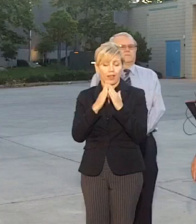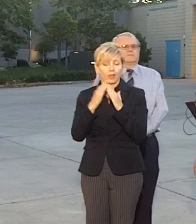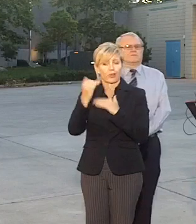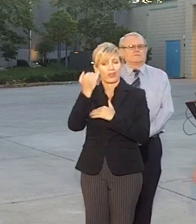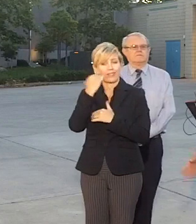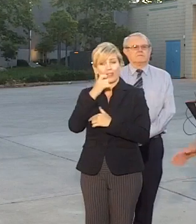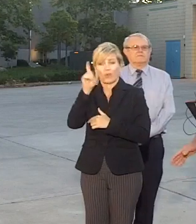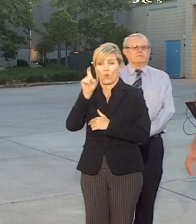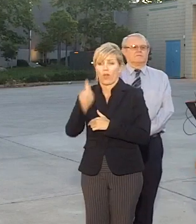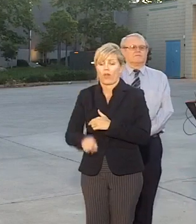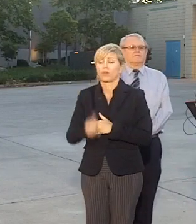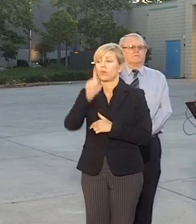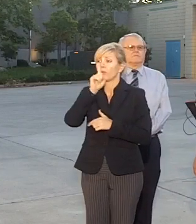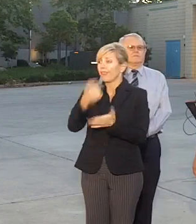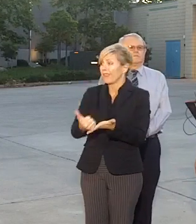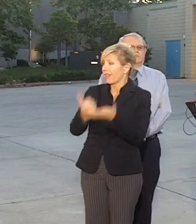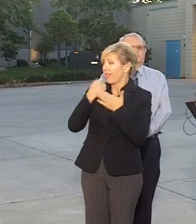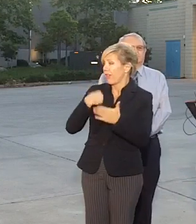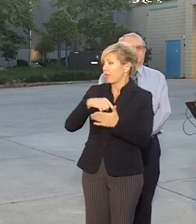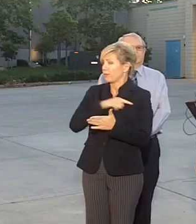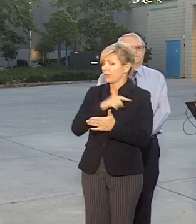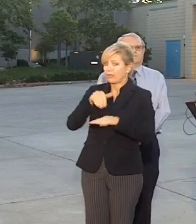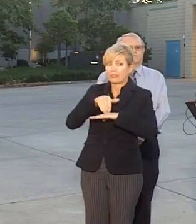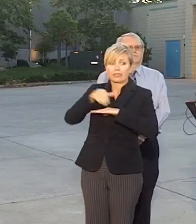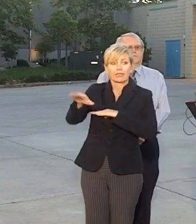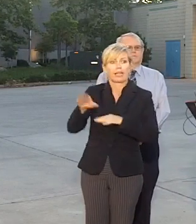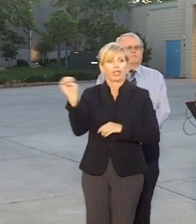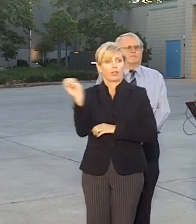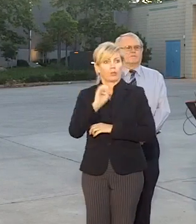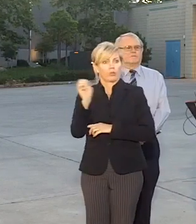to point B quickly and efficiently when we have to make those type of moves so I'd be greatly